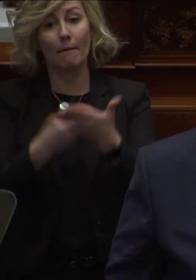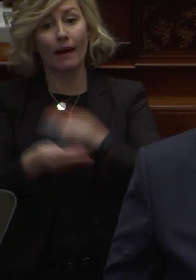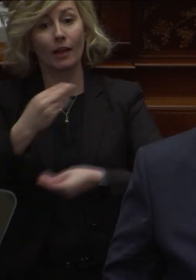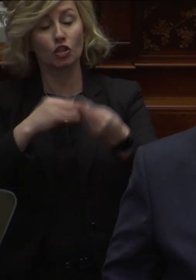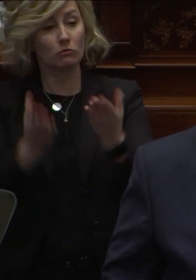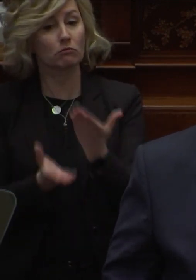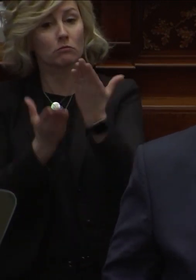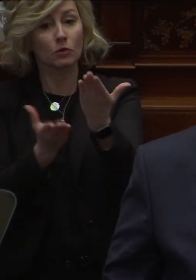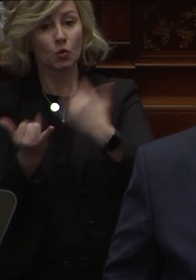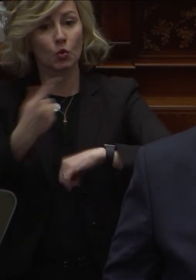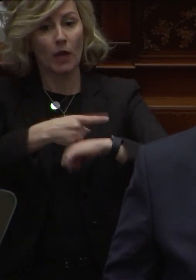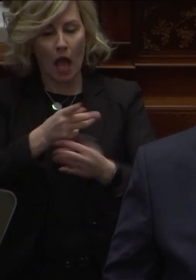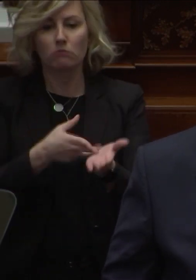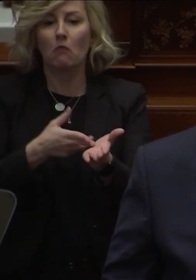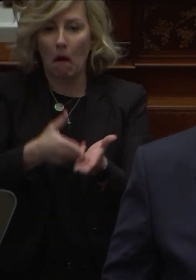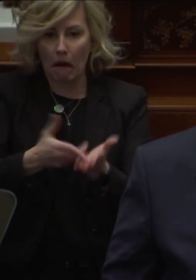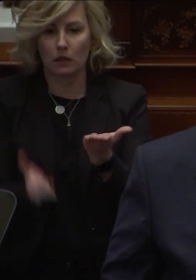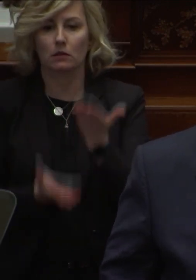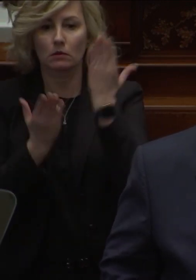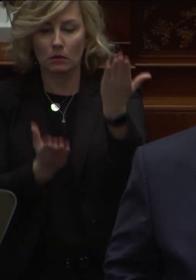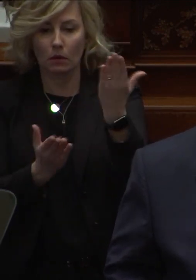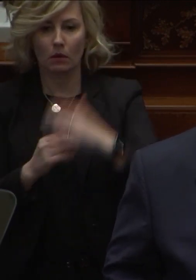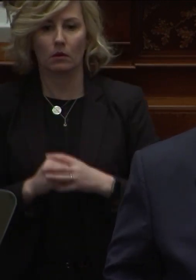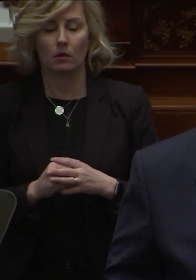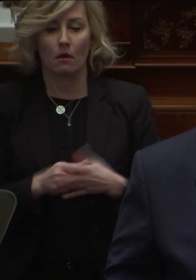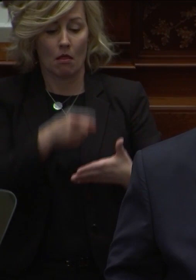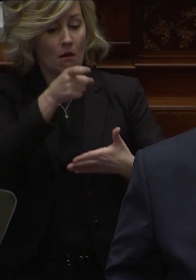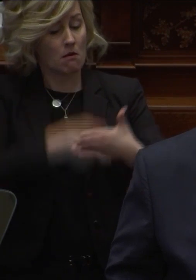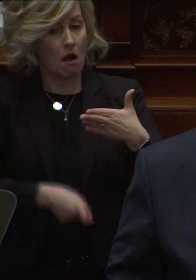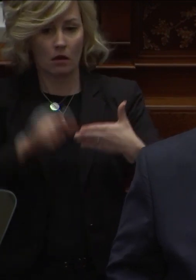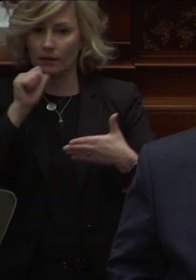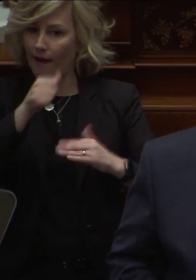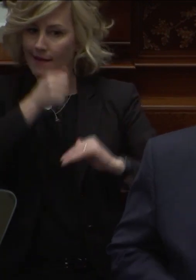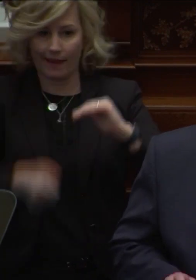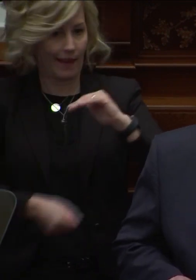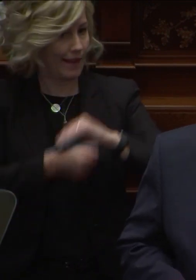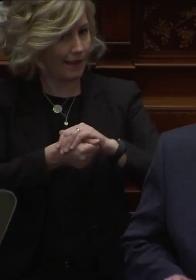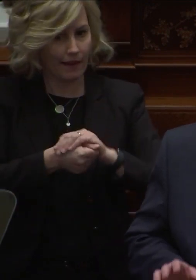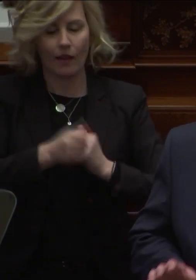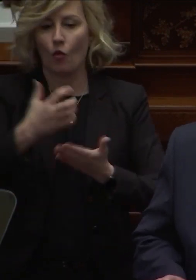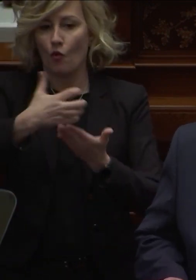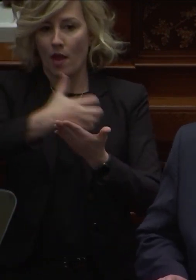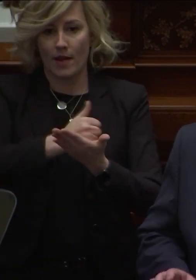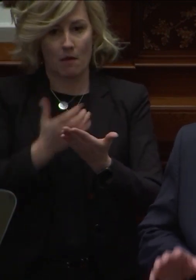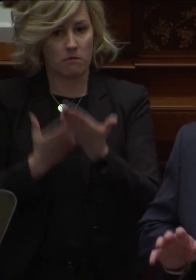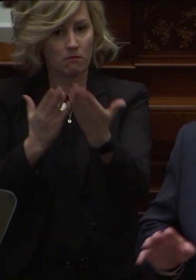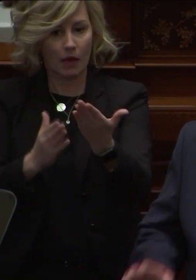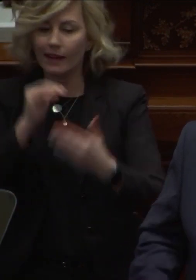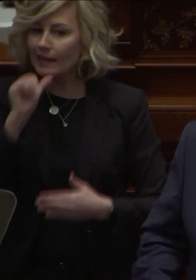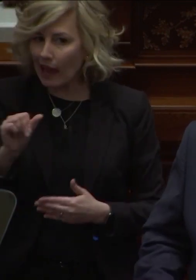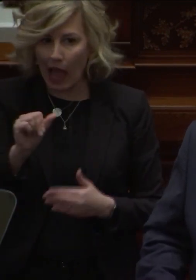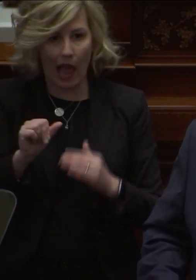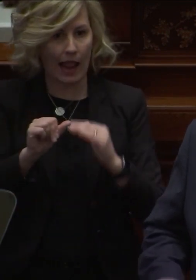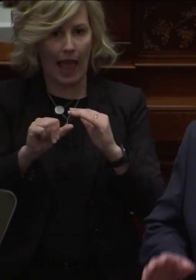TO THAT END, THE BUDGET I PRESENT TO YOU TODAY IS AN HONEST PROPOSAL. THE COSTS ARE NOT HIDDEN.